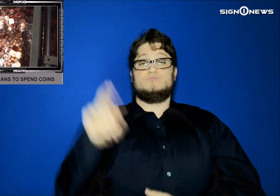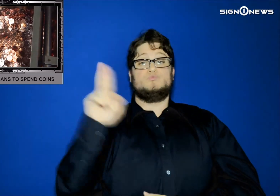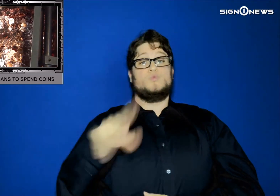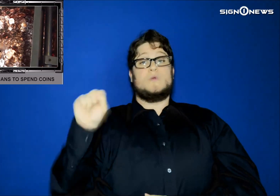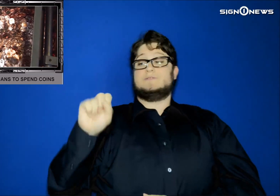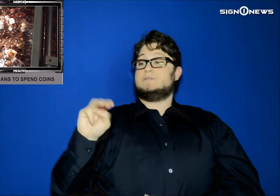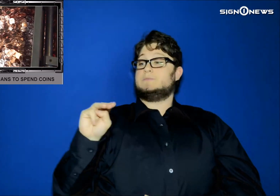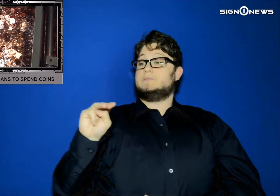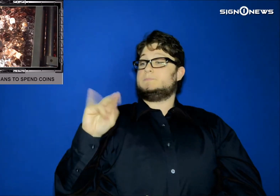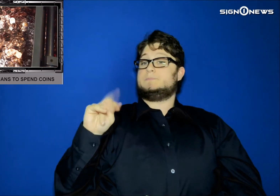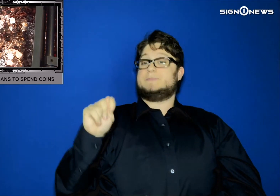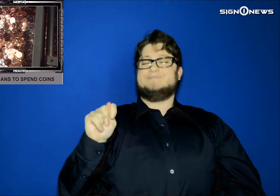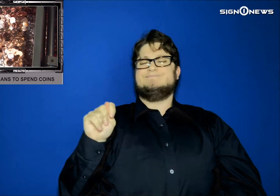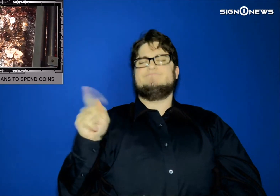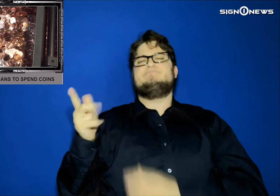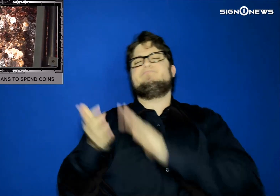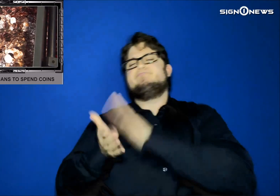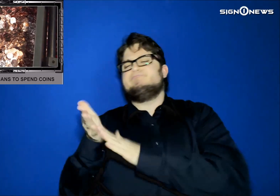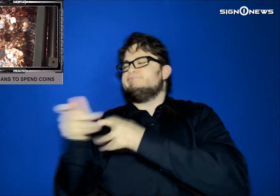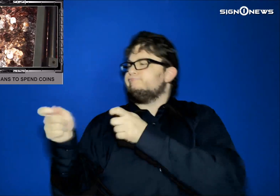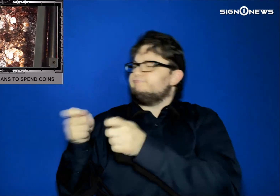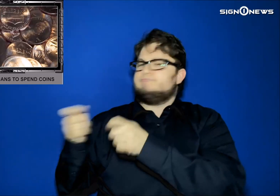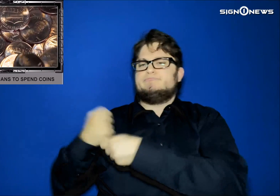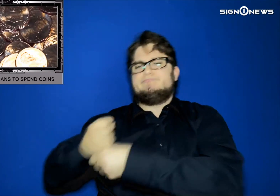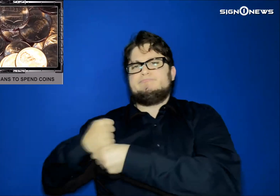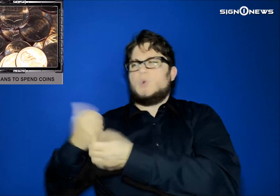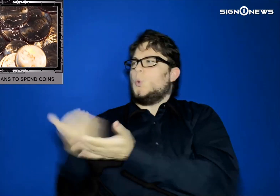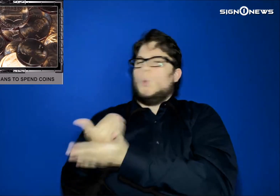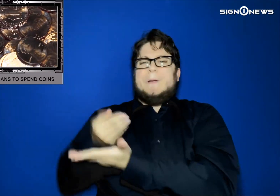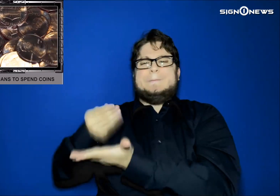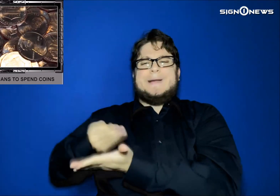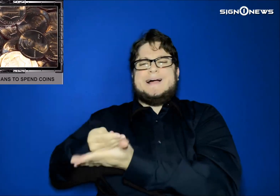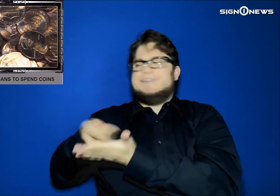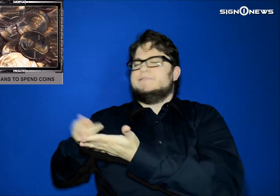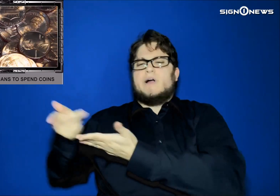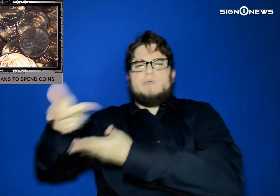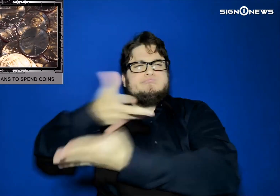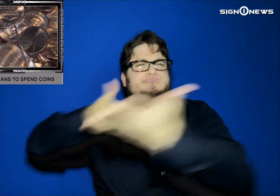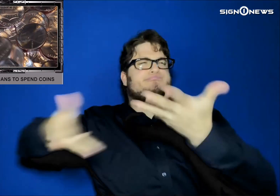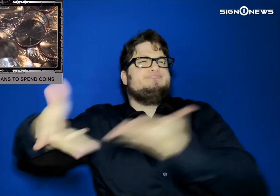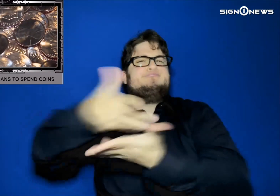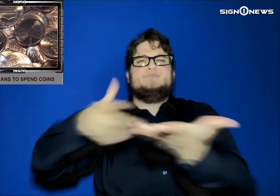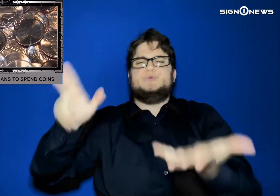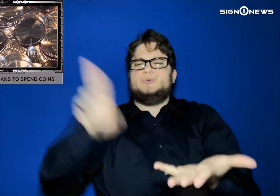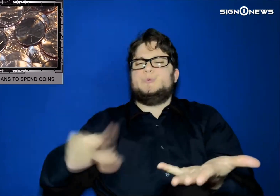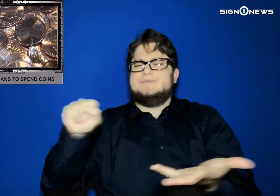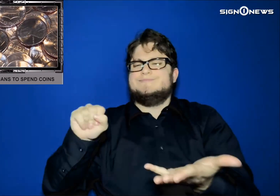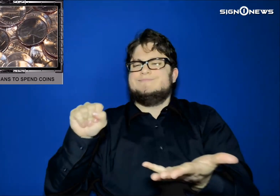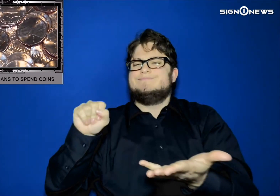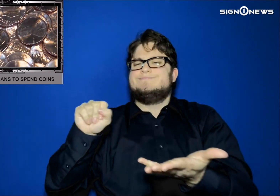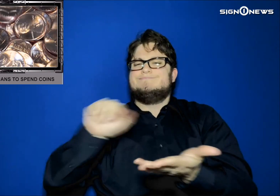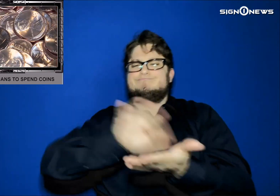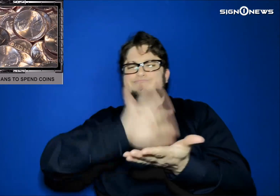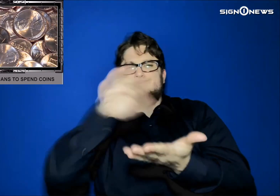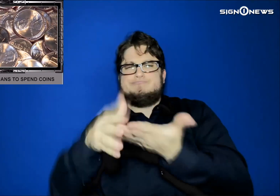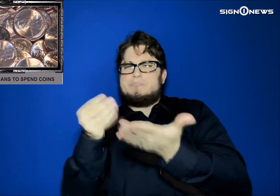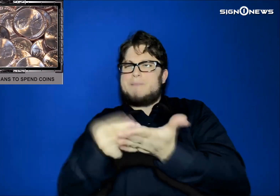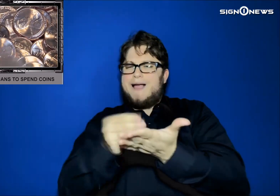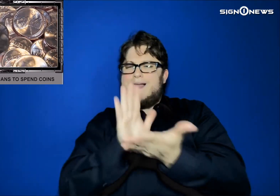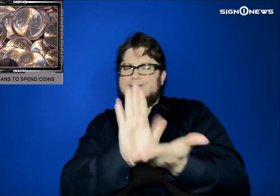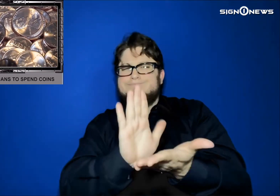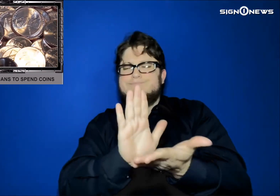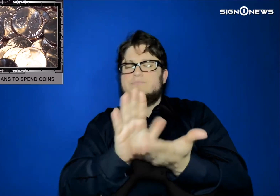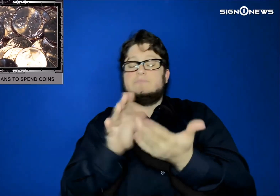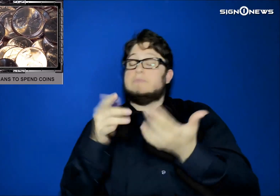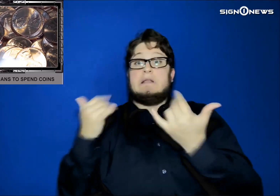The US Mint, which is in charge of producing new money to replenish country's supply, is